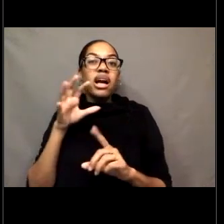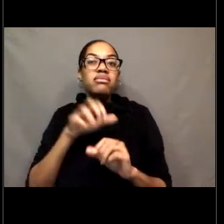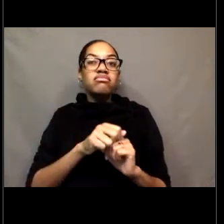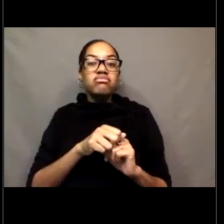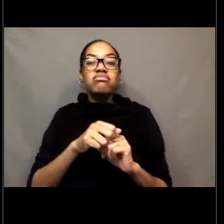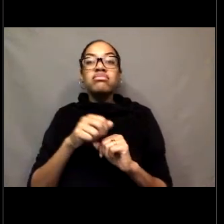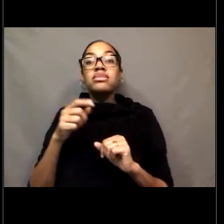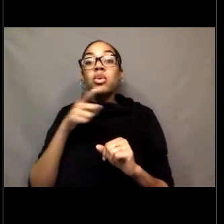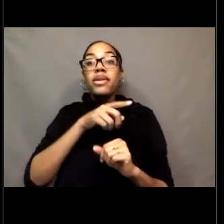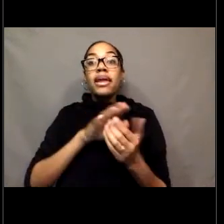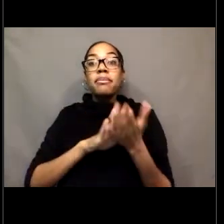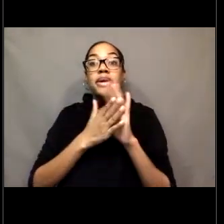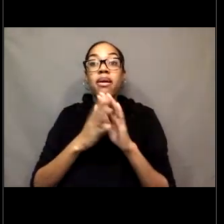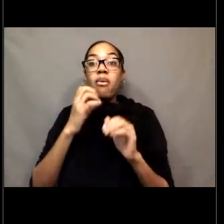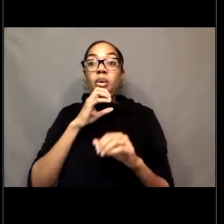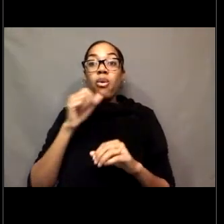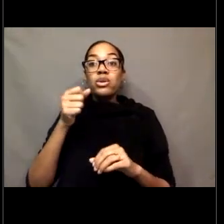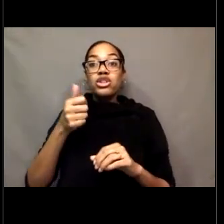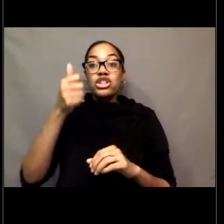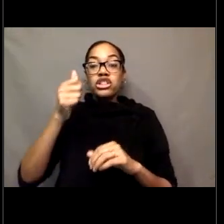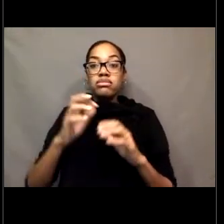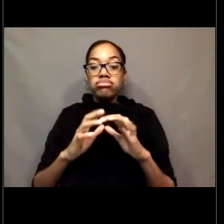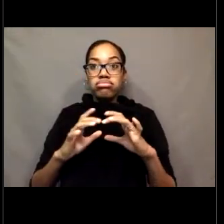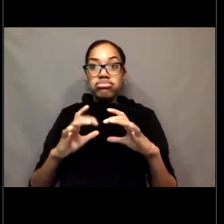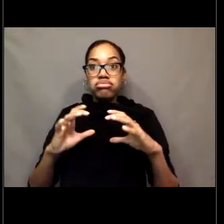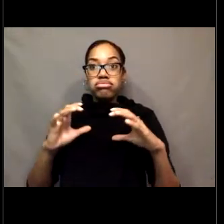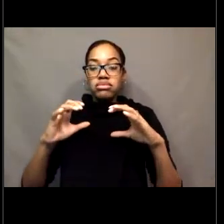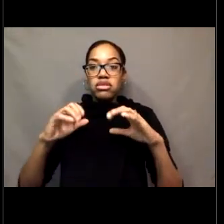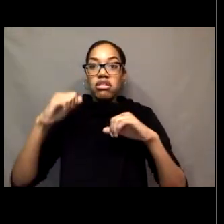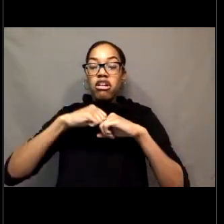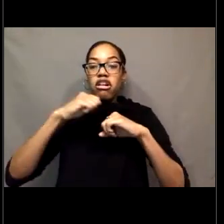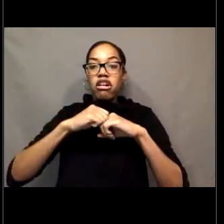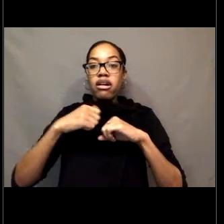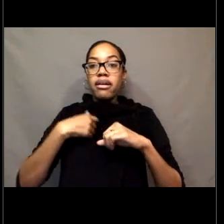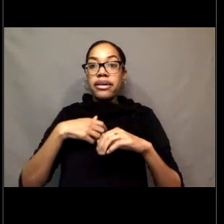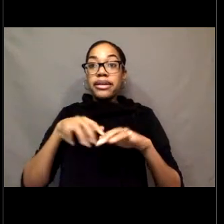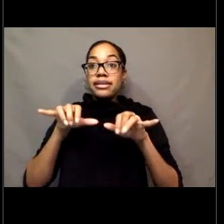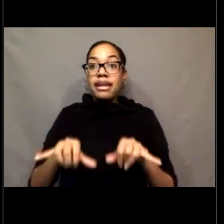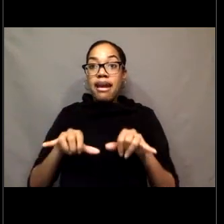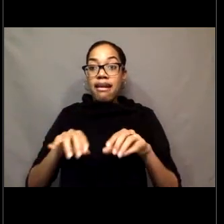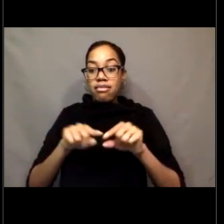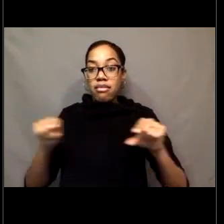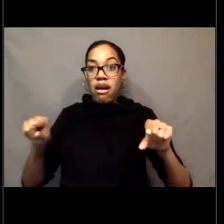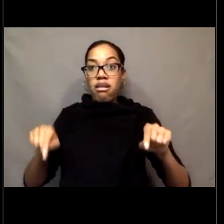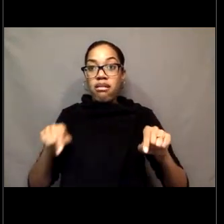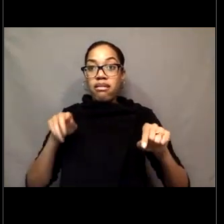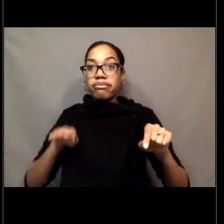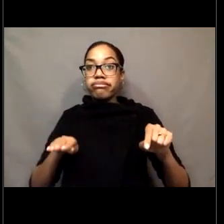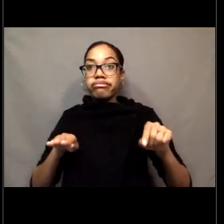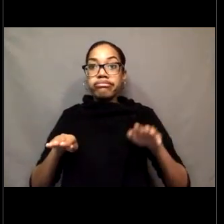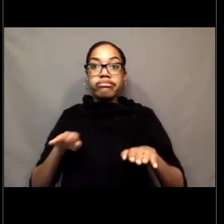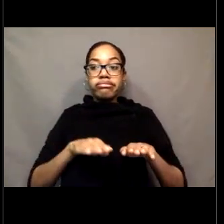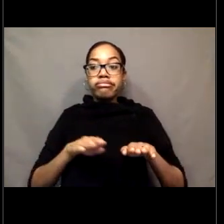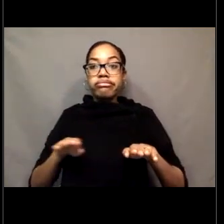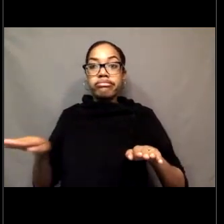they hold on to the bottom, they become less vulnerable but even a large abalone can be taken by a thing like a back ray,